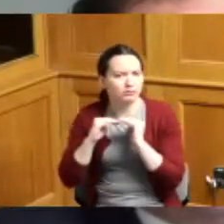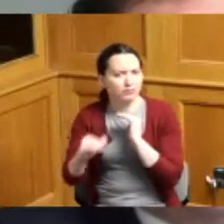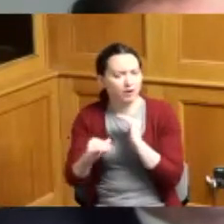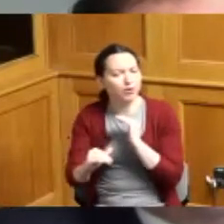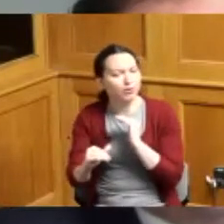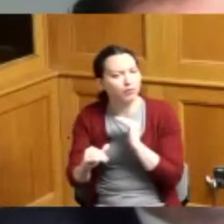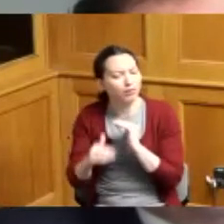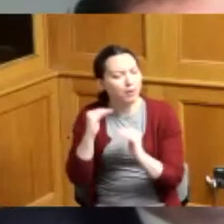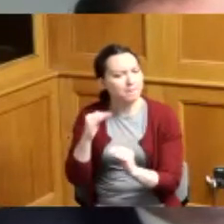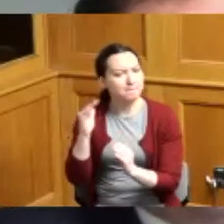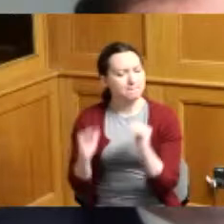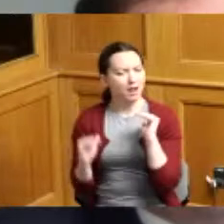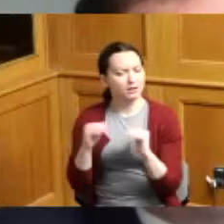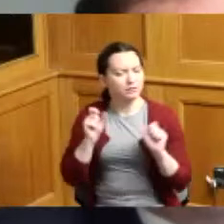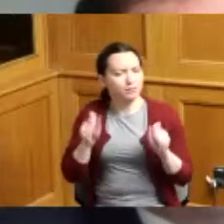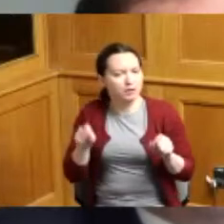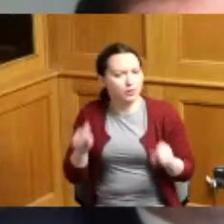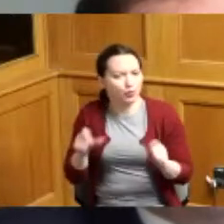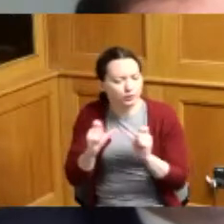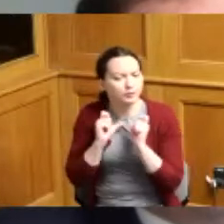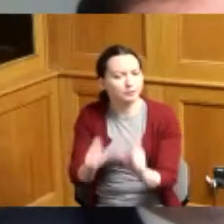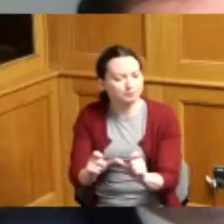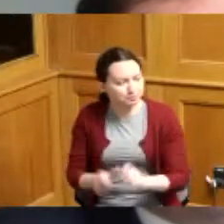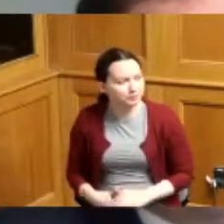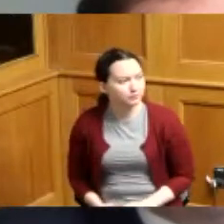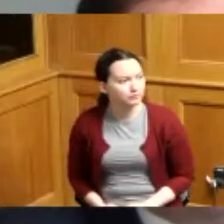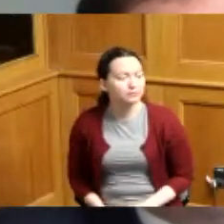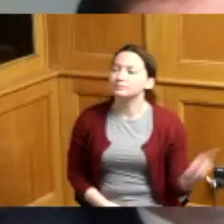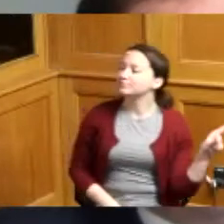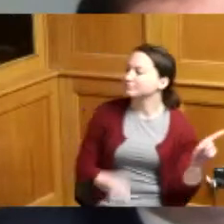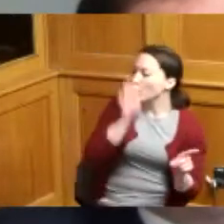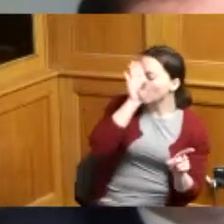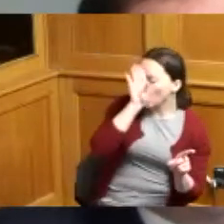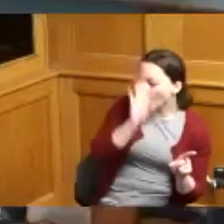level balance as we possibly can we'll continue to do that yeah I know I was what I was saying